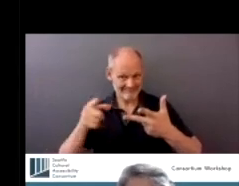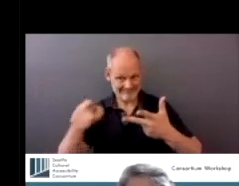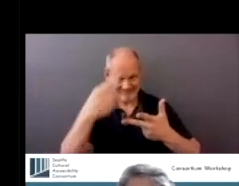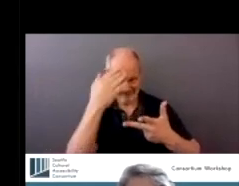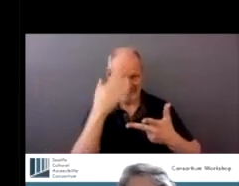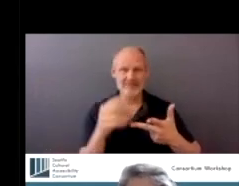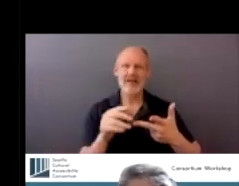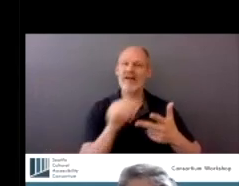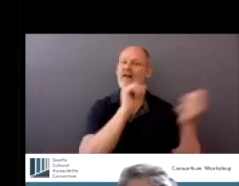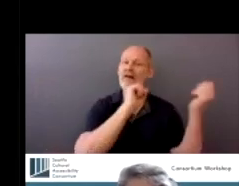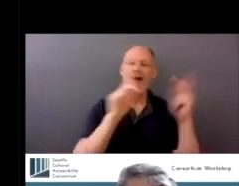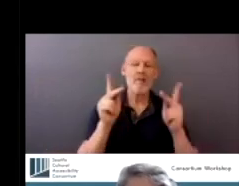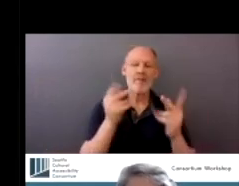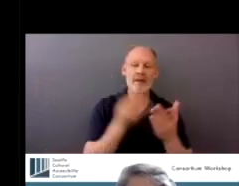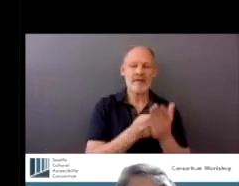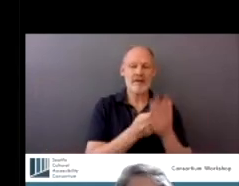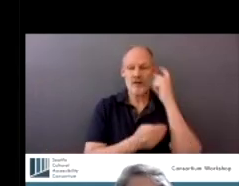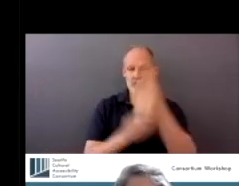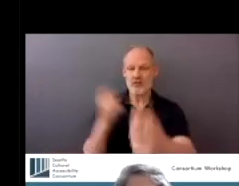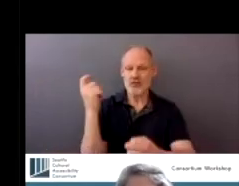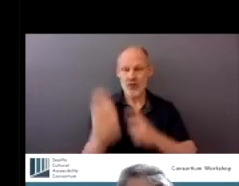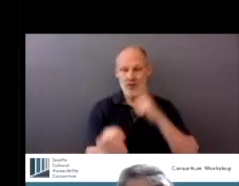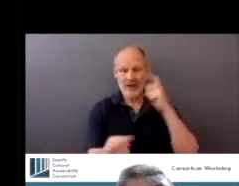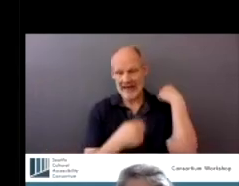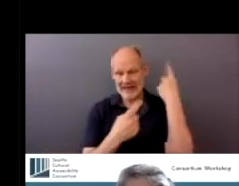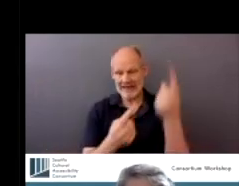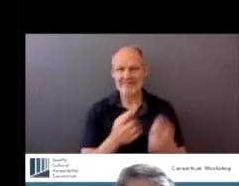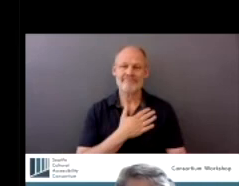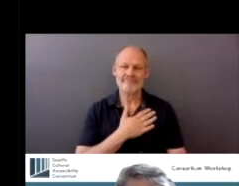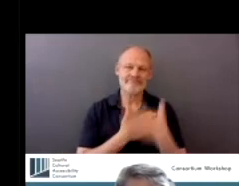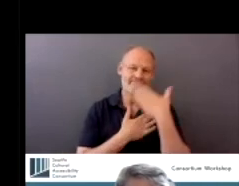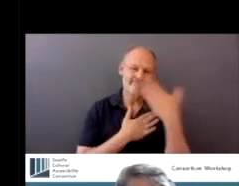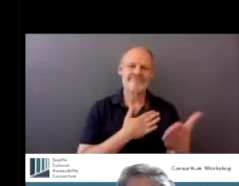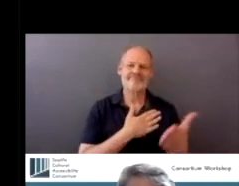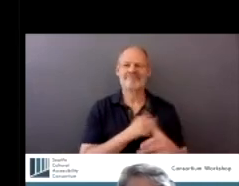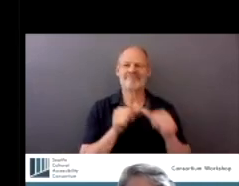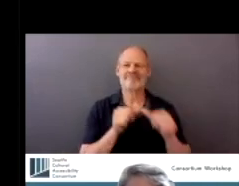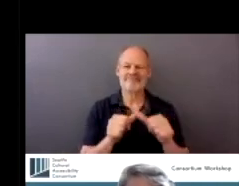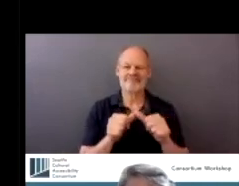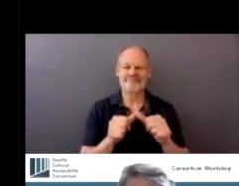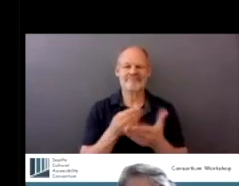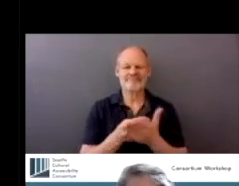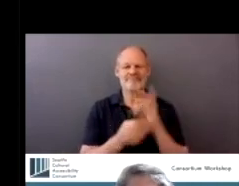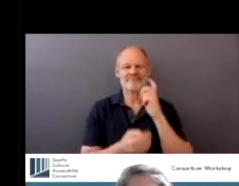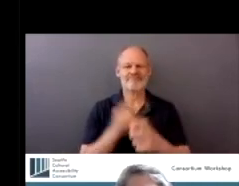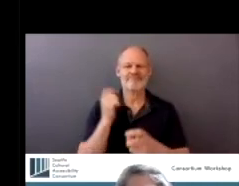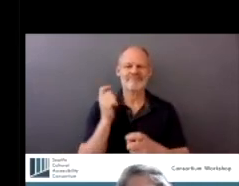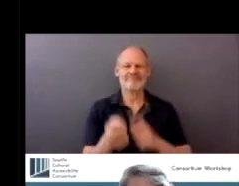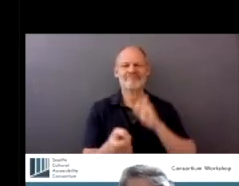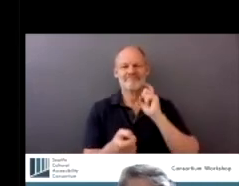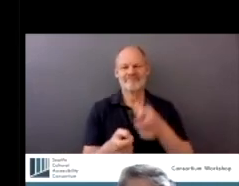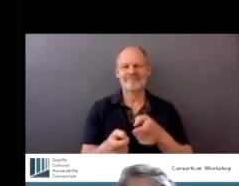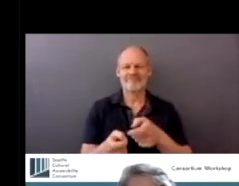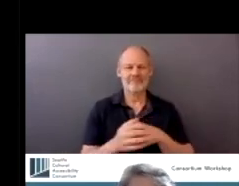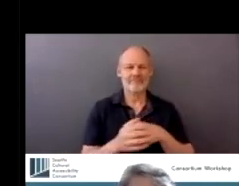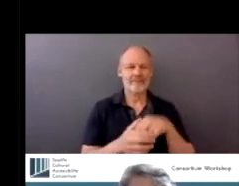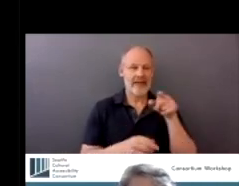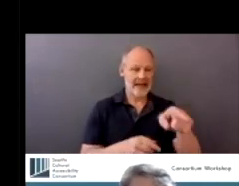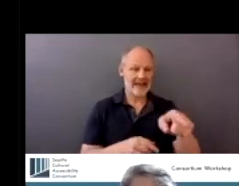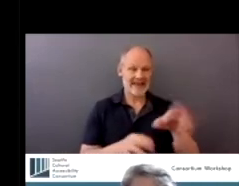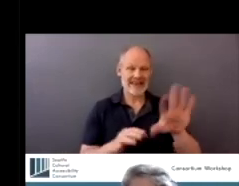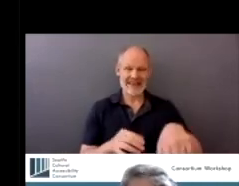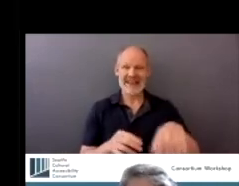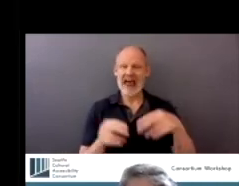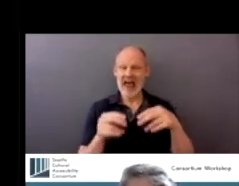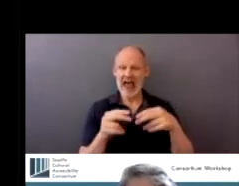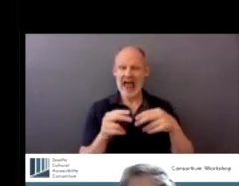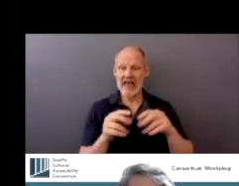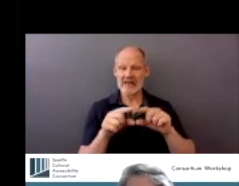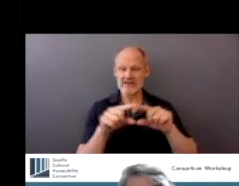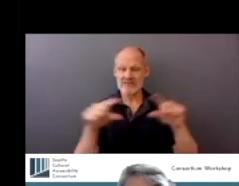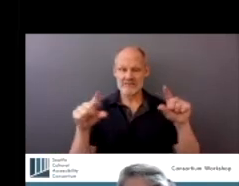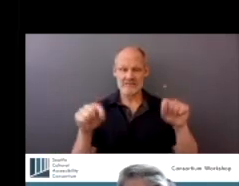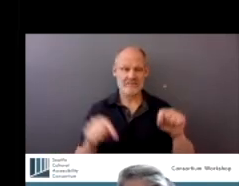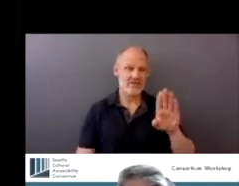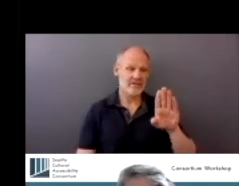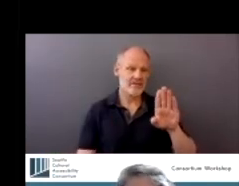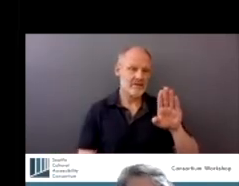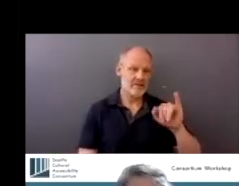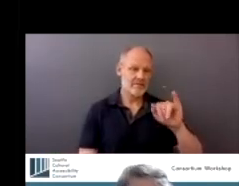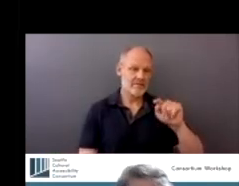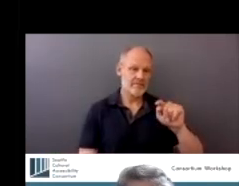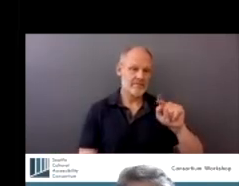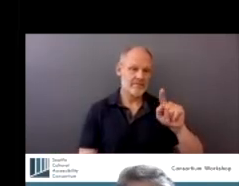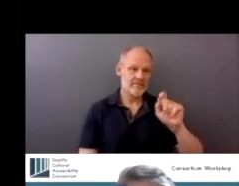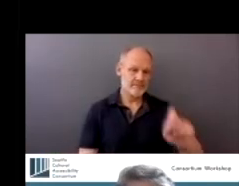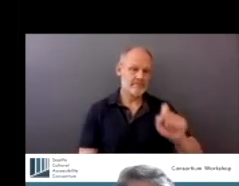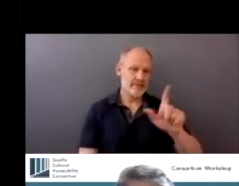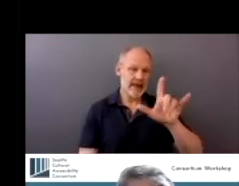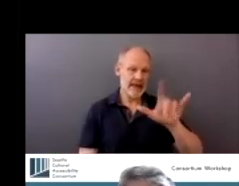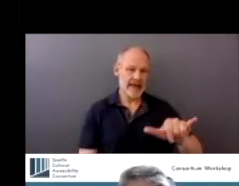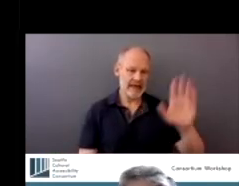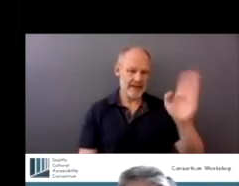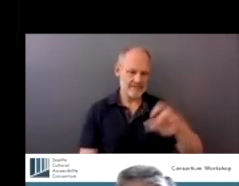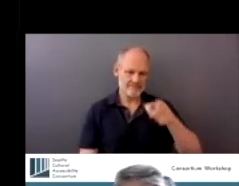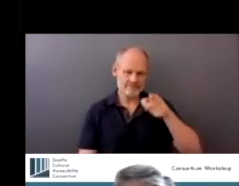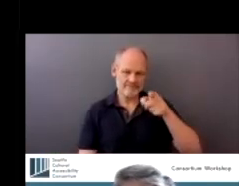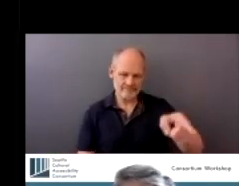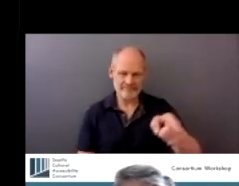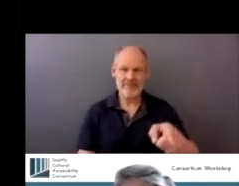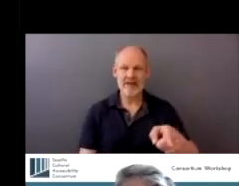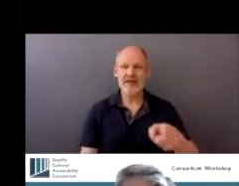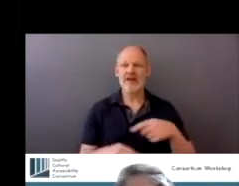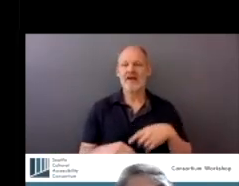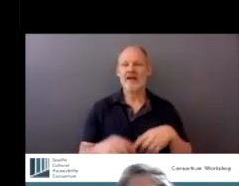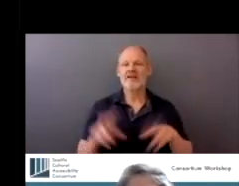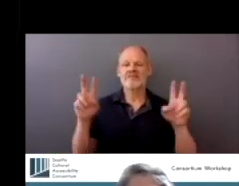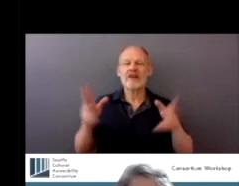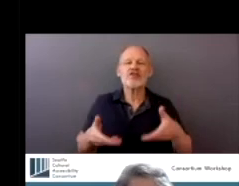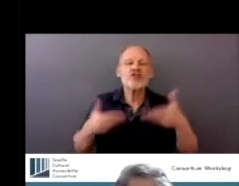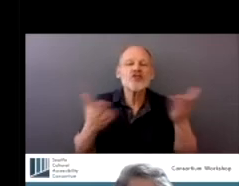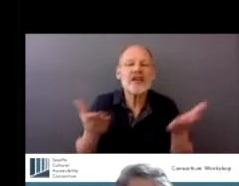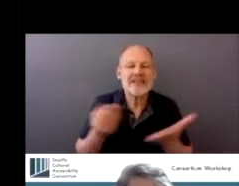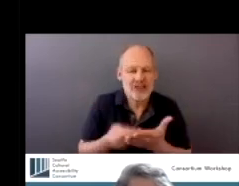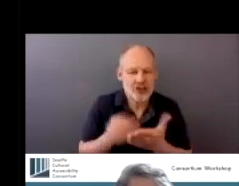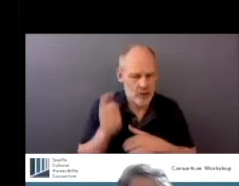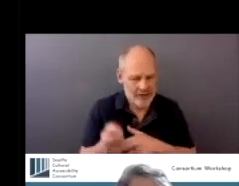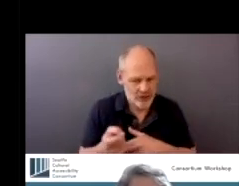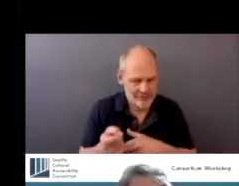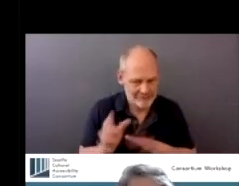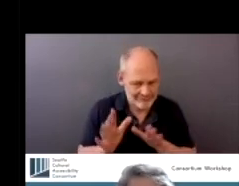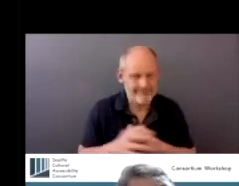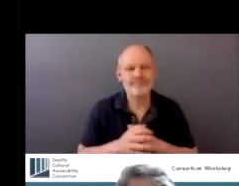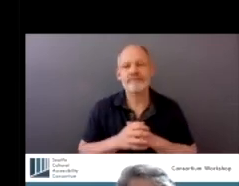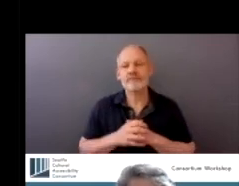donated so far. Please continue to donate. An upcoming workshop will be in the fall sometime